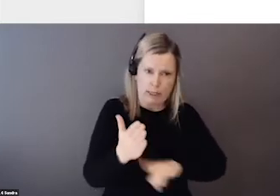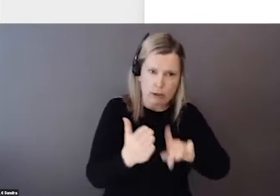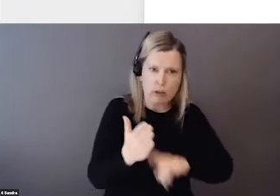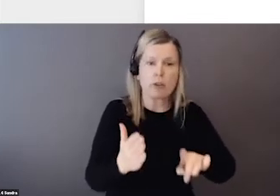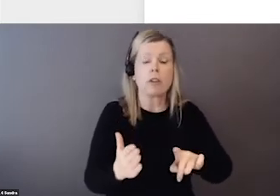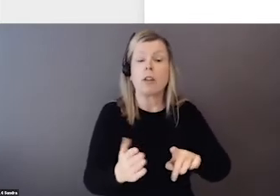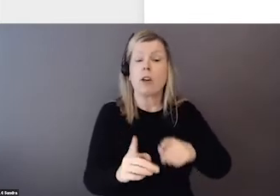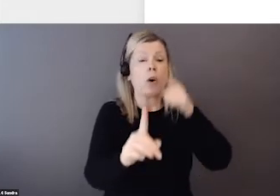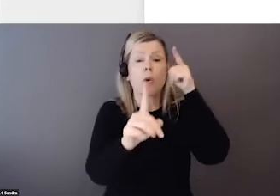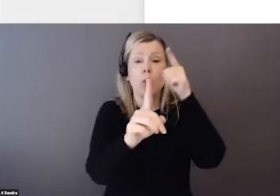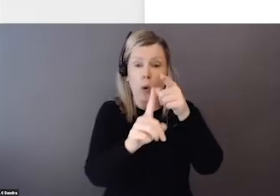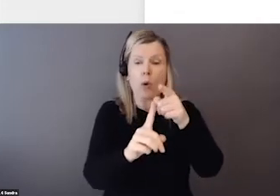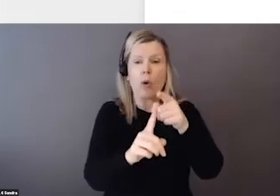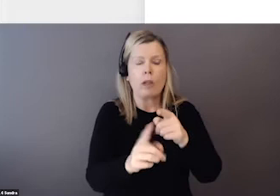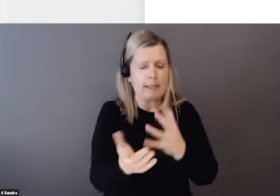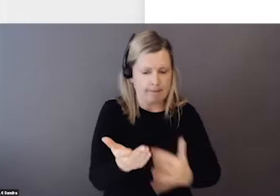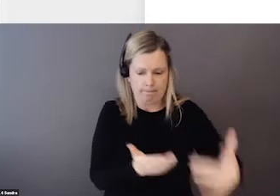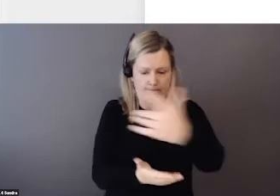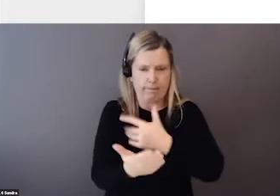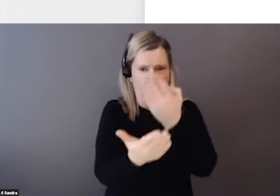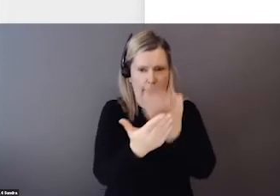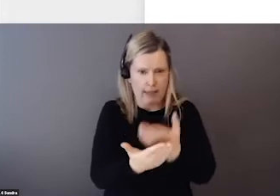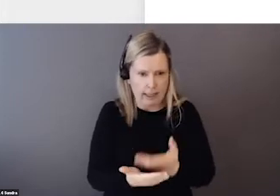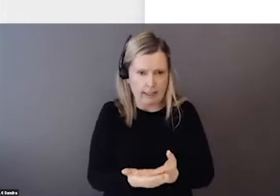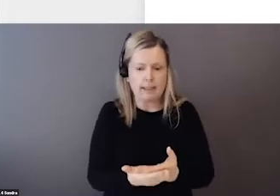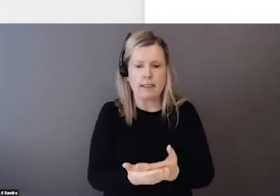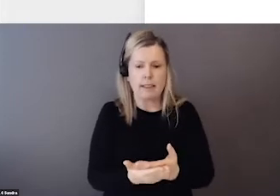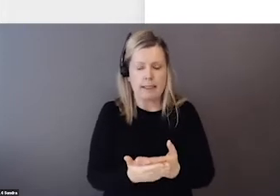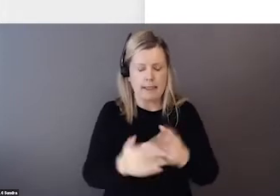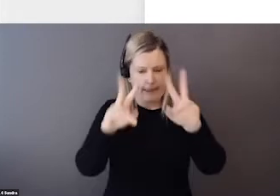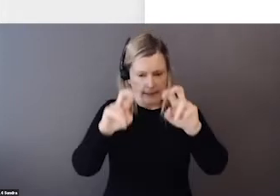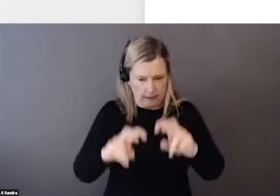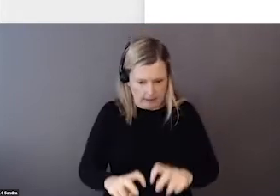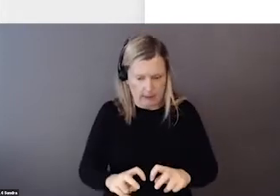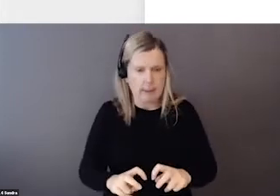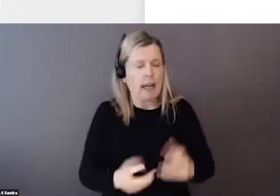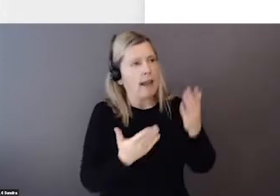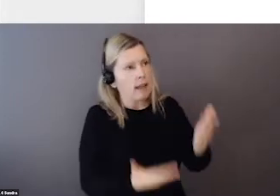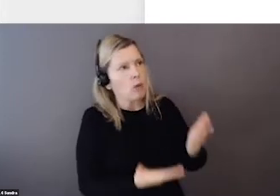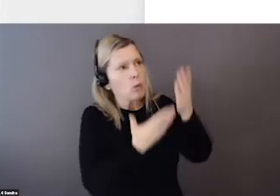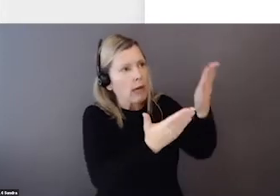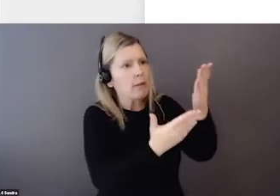an evidence-based approach to the development of recommended employment standards and educational resources on the application